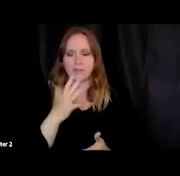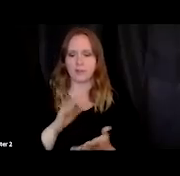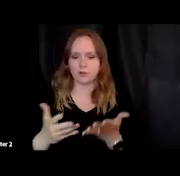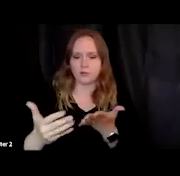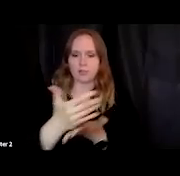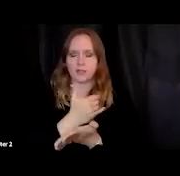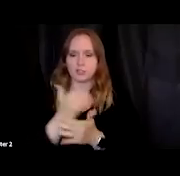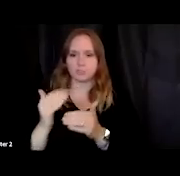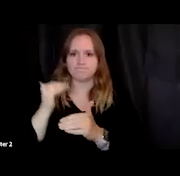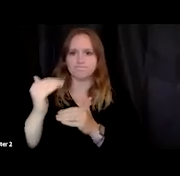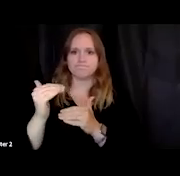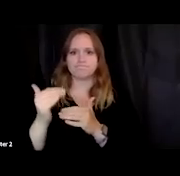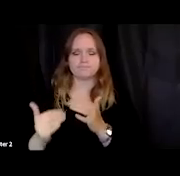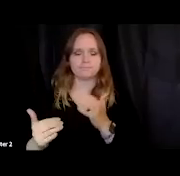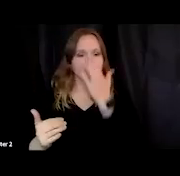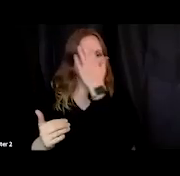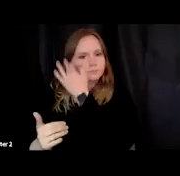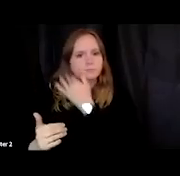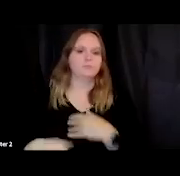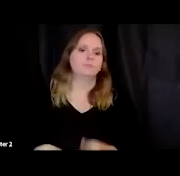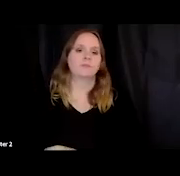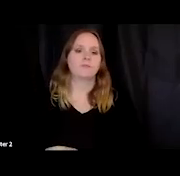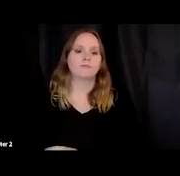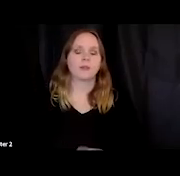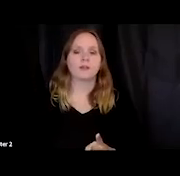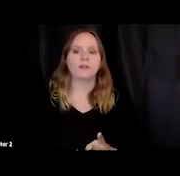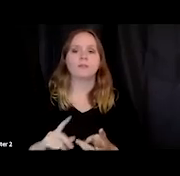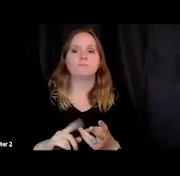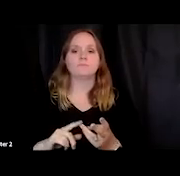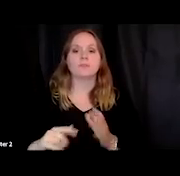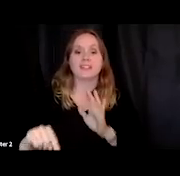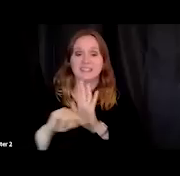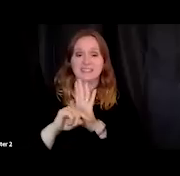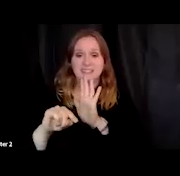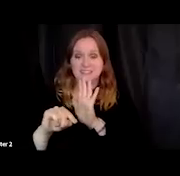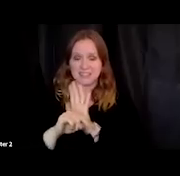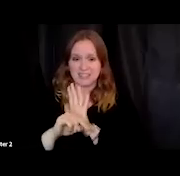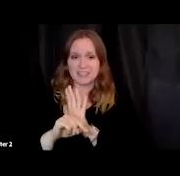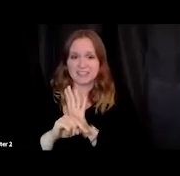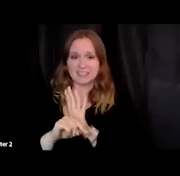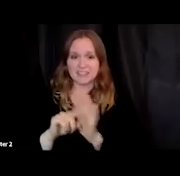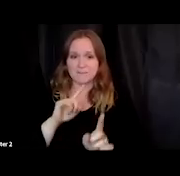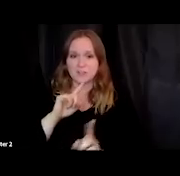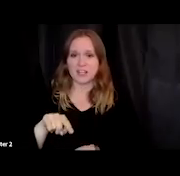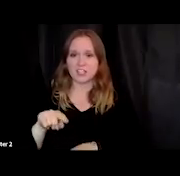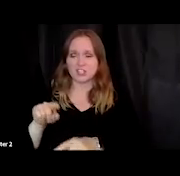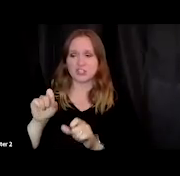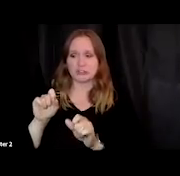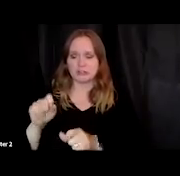Negative reaction could be avoiding the discomfort of having to make decisions about what